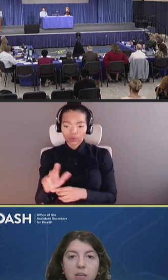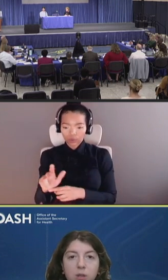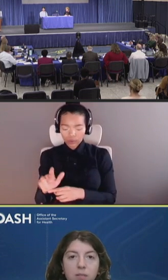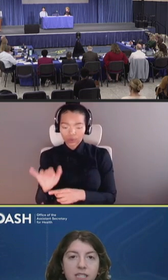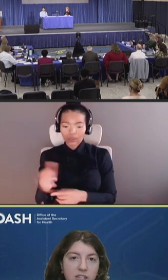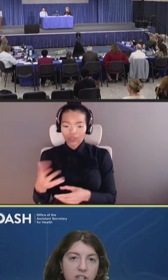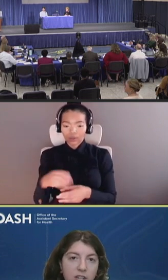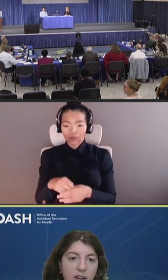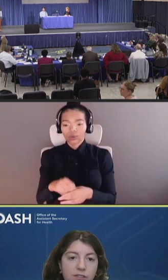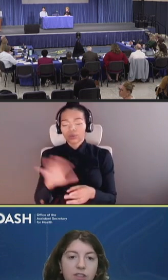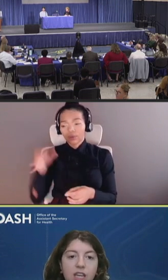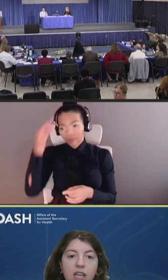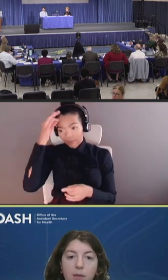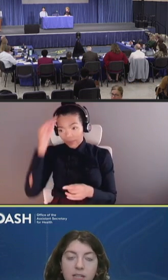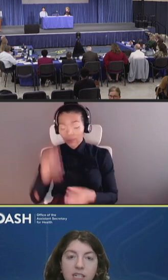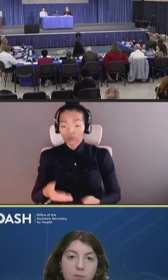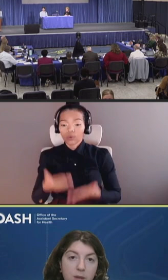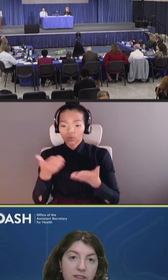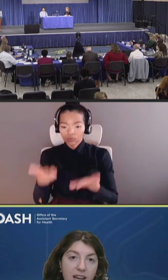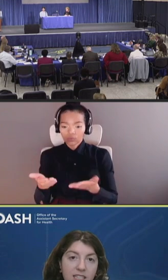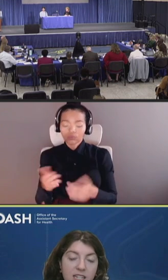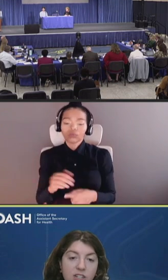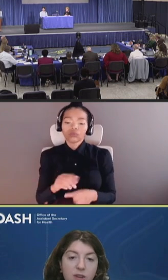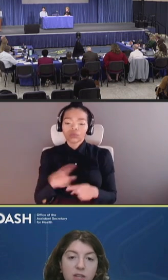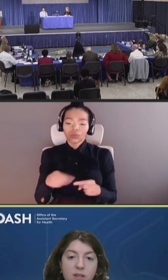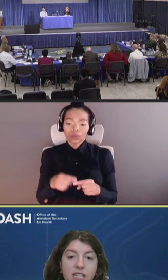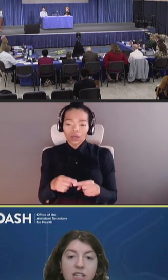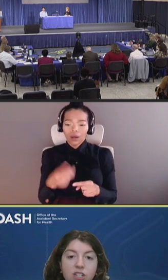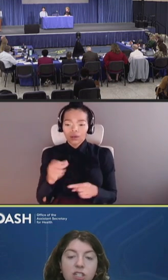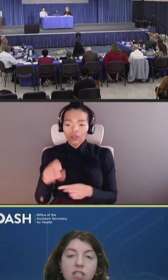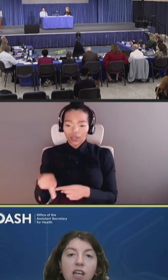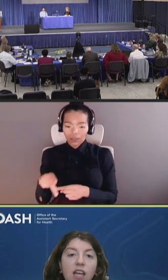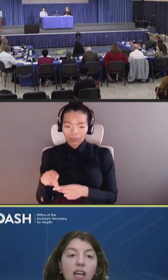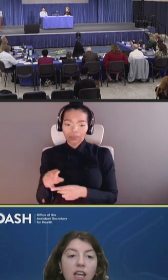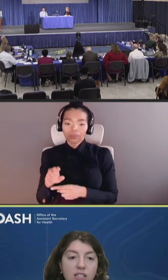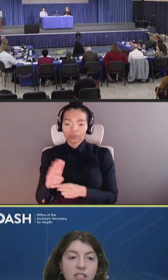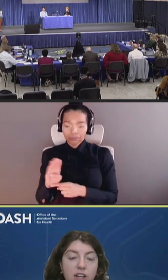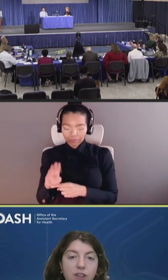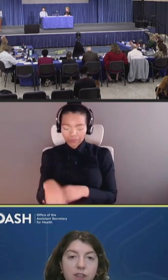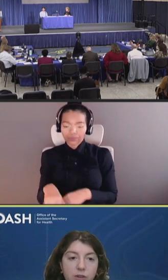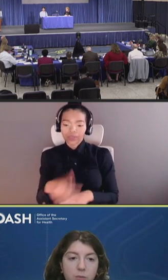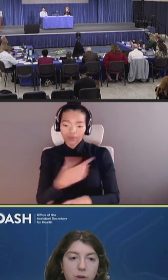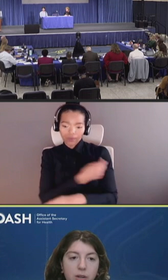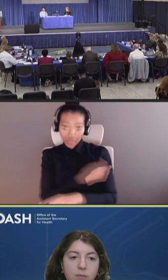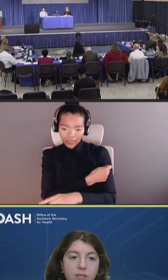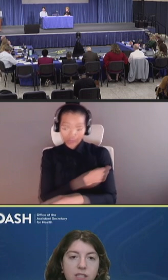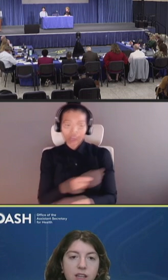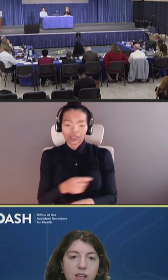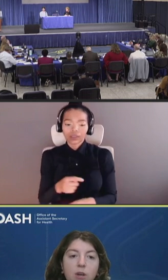implementation of the hepatitis B vaccination recommendations into their federal programs.